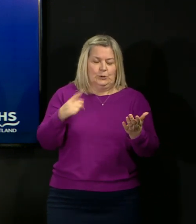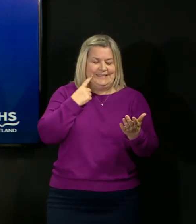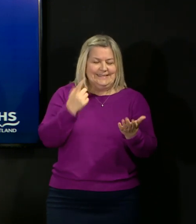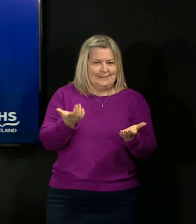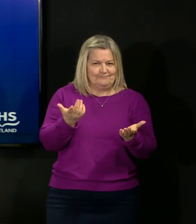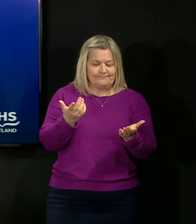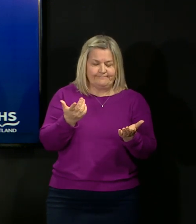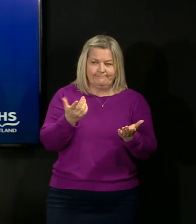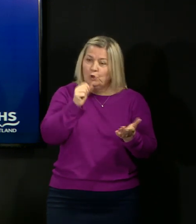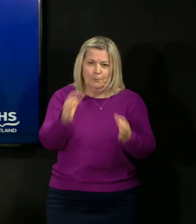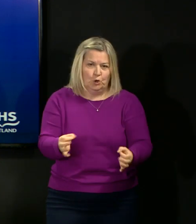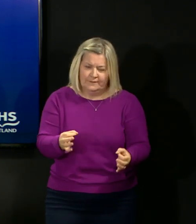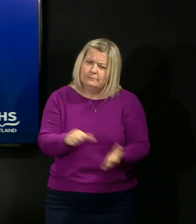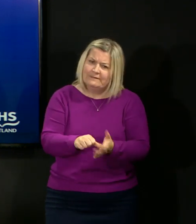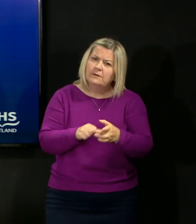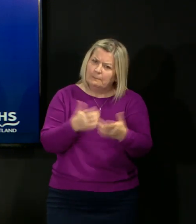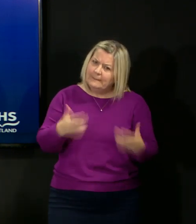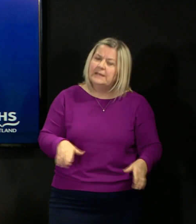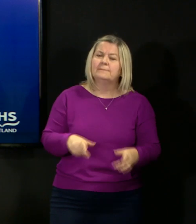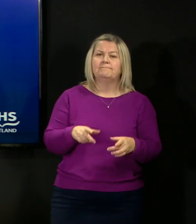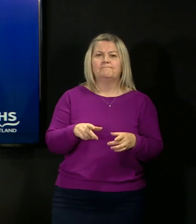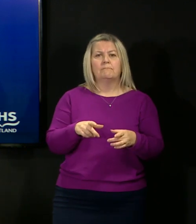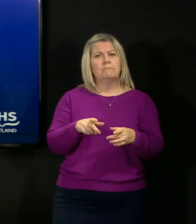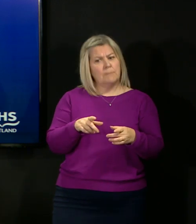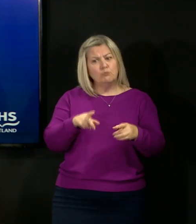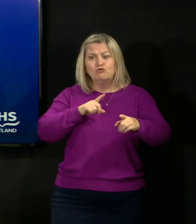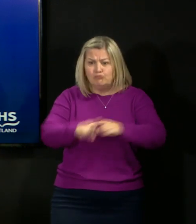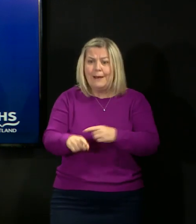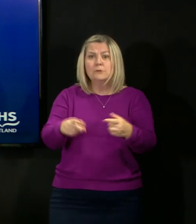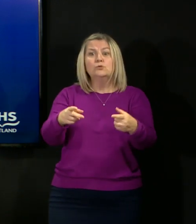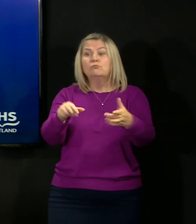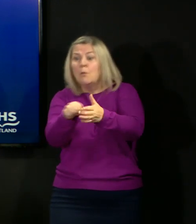absolutely committed to getting it right and fixing the glitches that arise as we